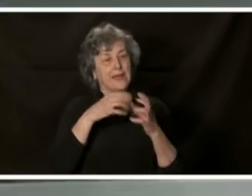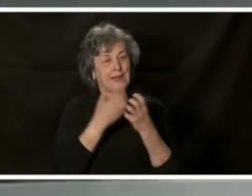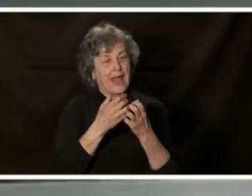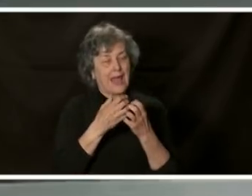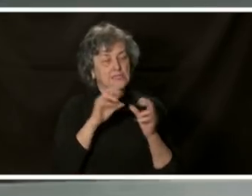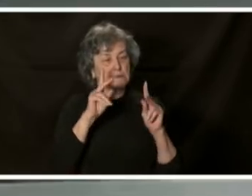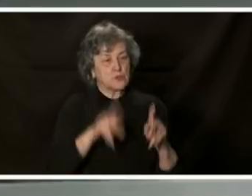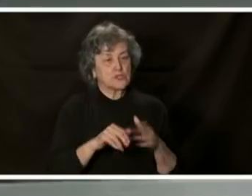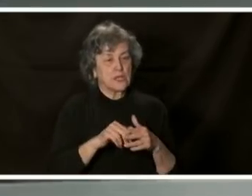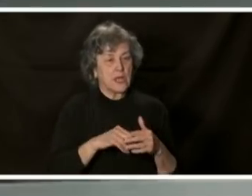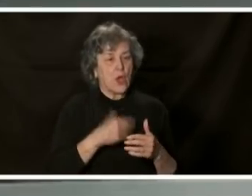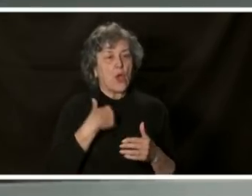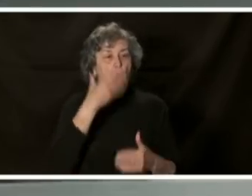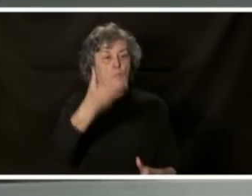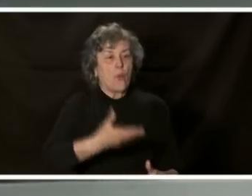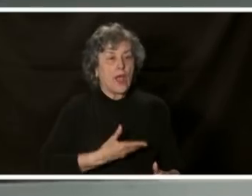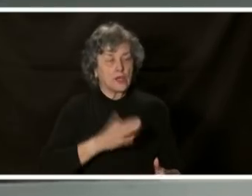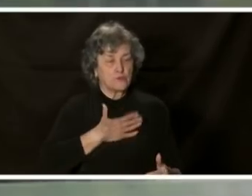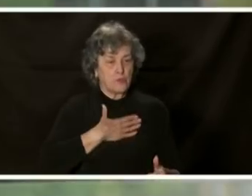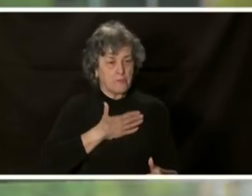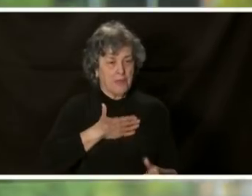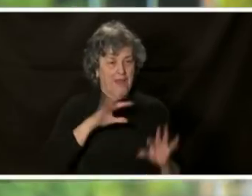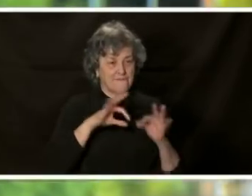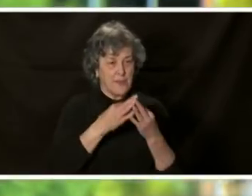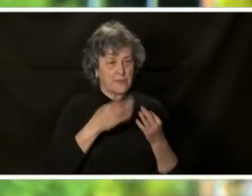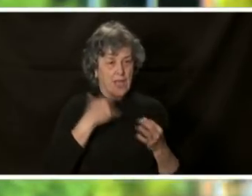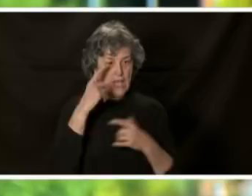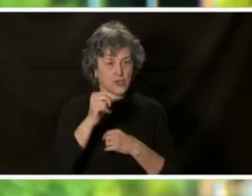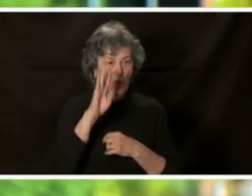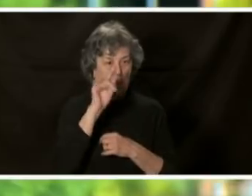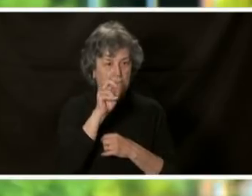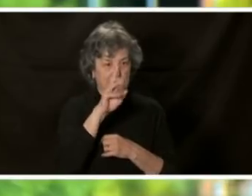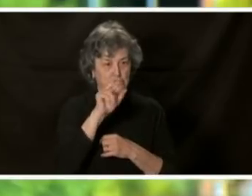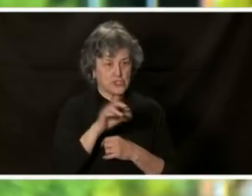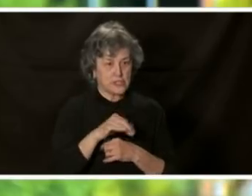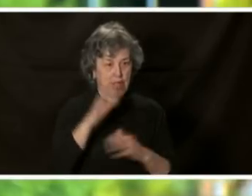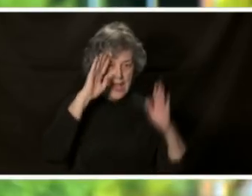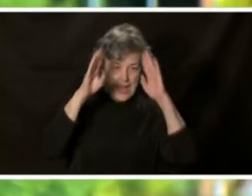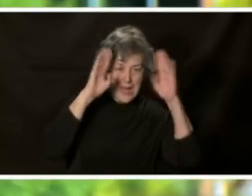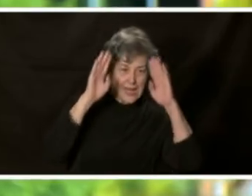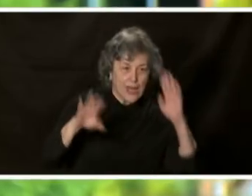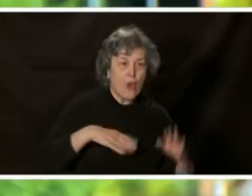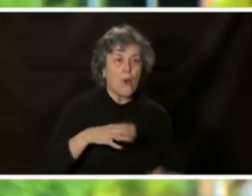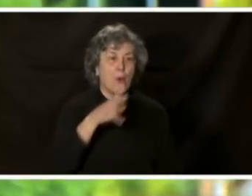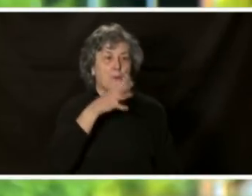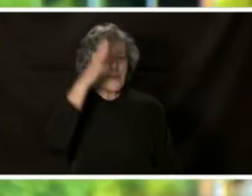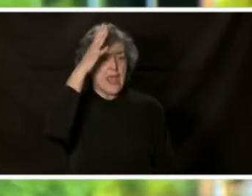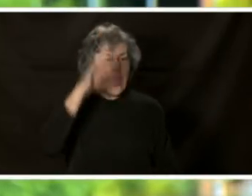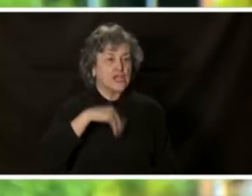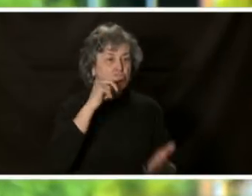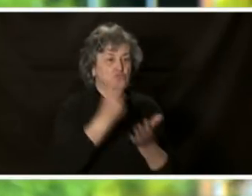WELCOME TO THE ALUMNI FAMILY, AND GO BLAZERS. » HELLO, PARENTS, GRADUATES, FACULTY AND STAFF.